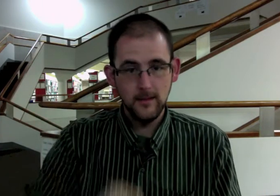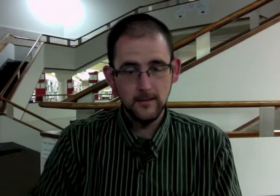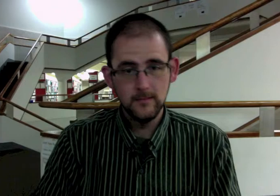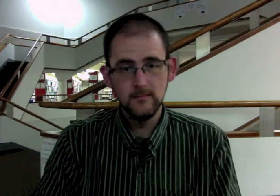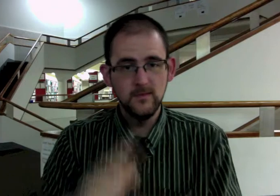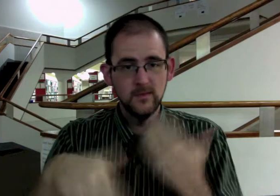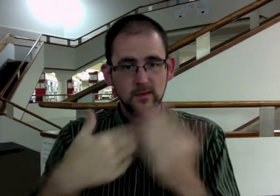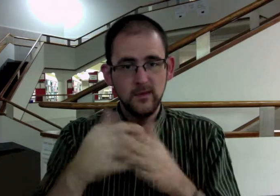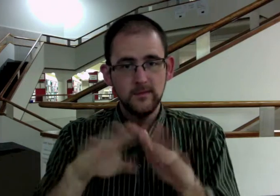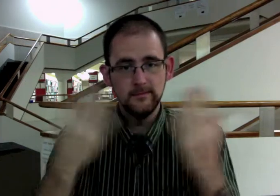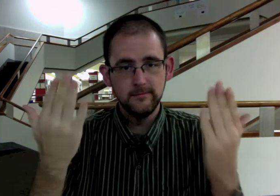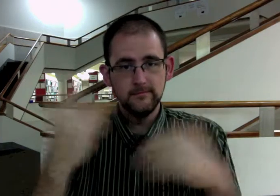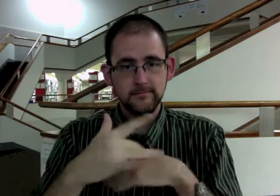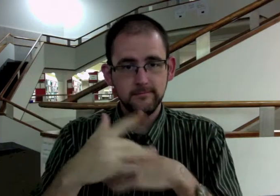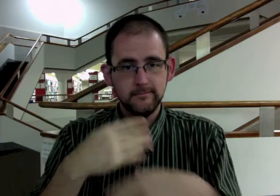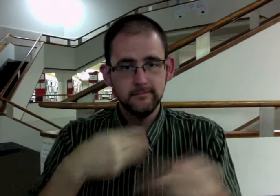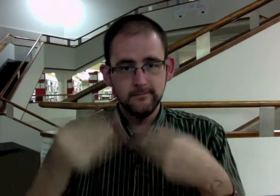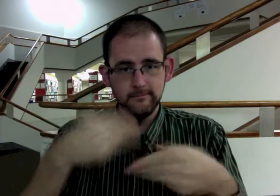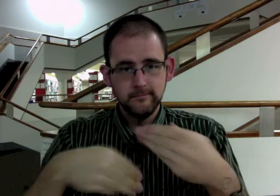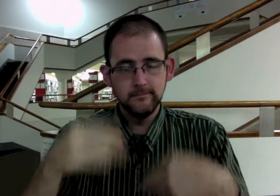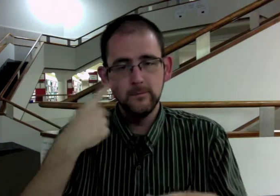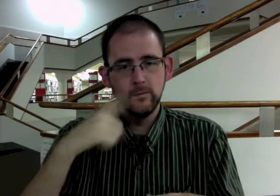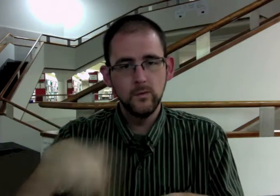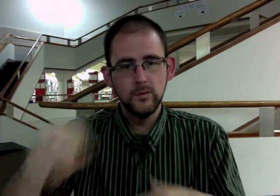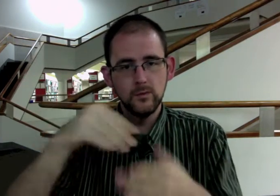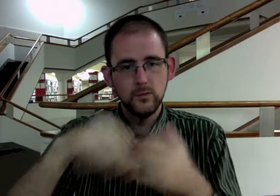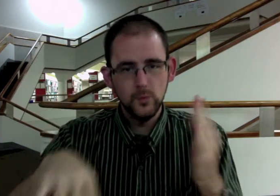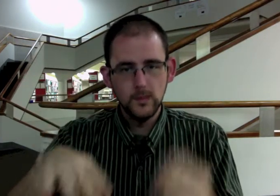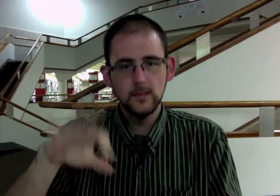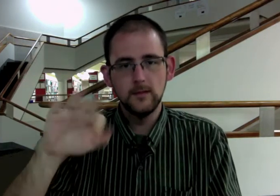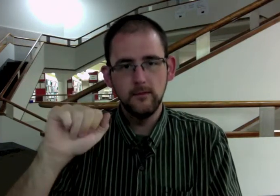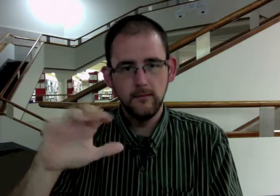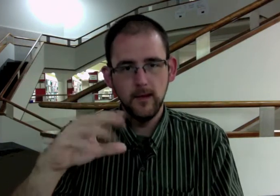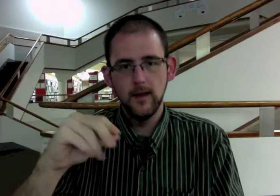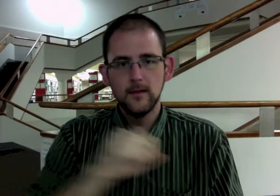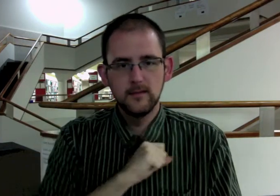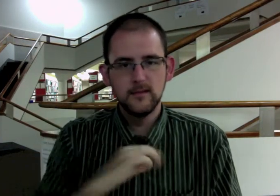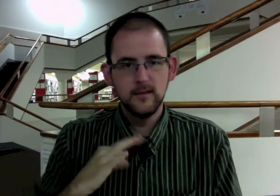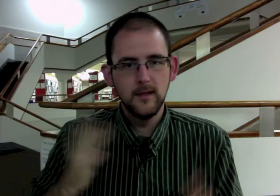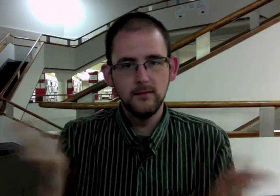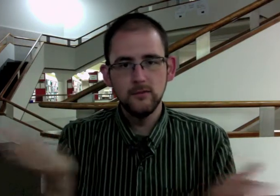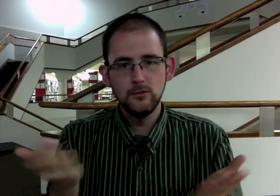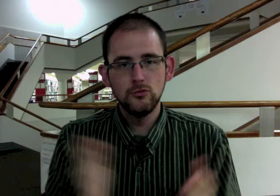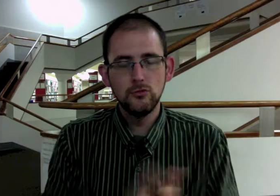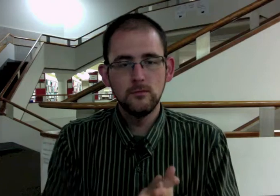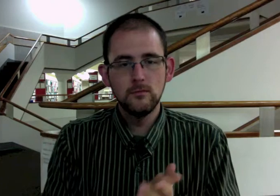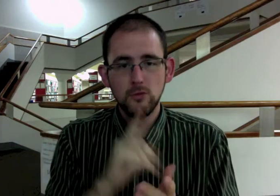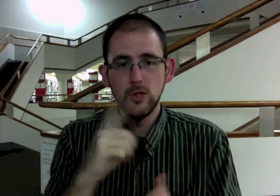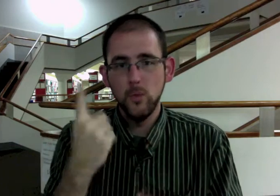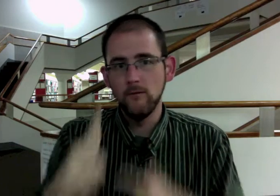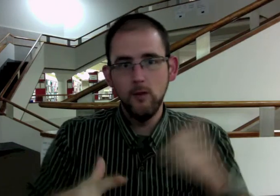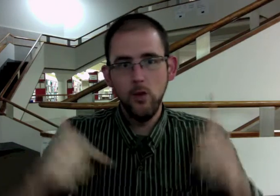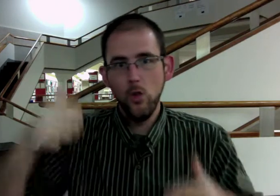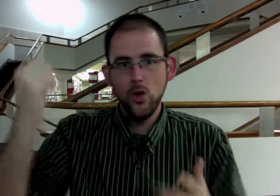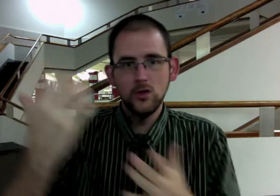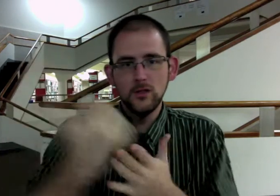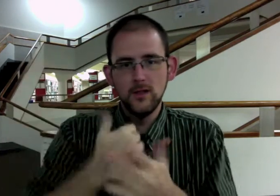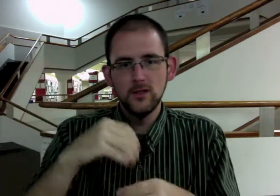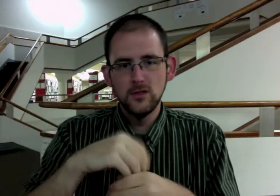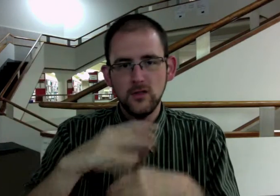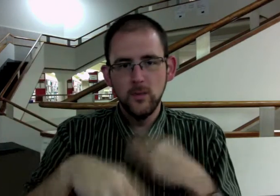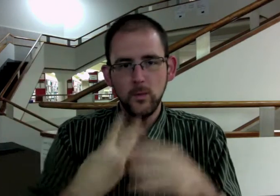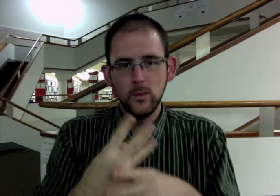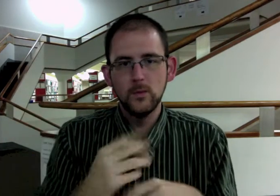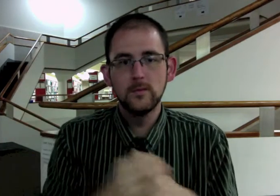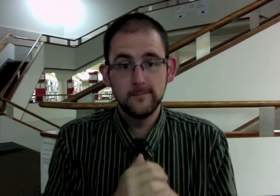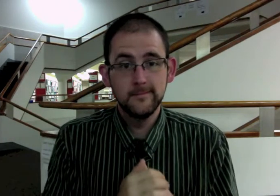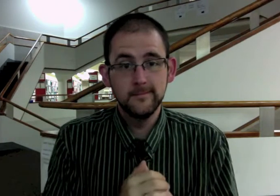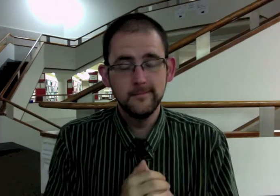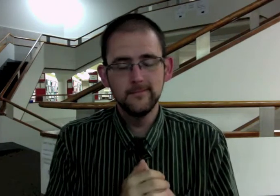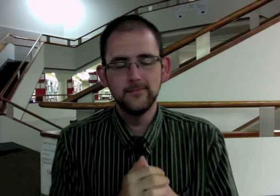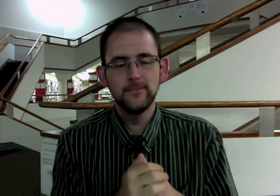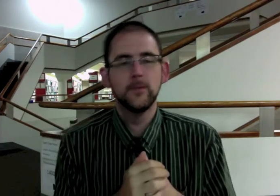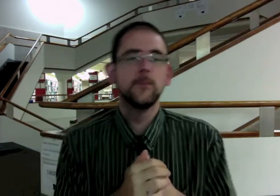It's all available to students, staff, and faculty. It's one of the largest collections in the world!